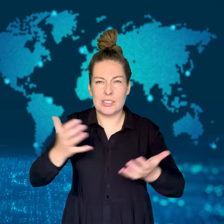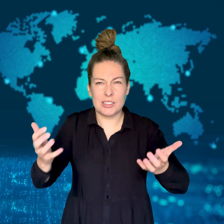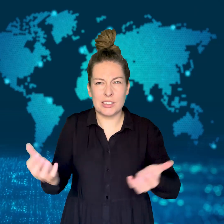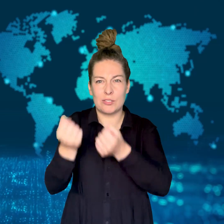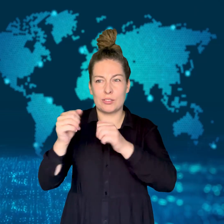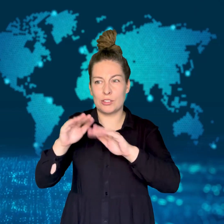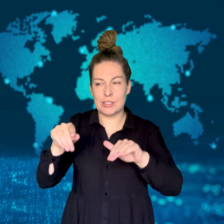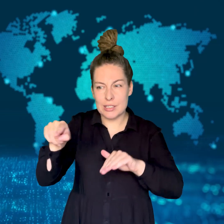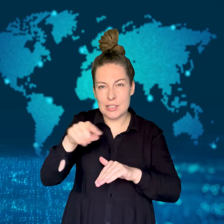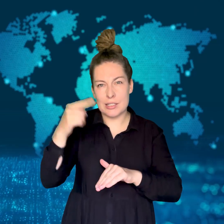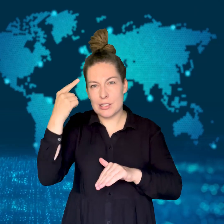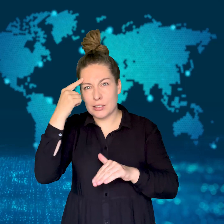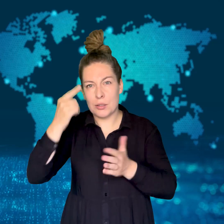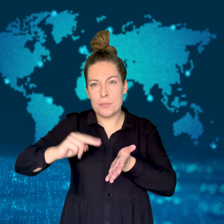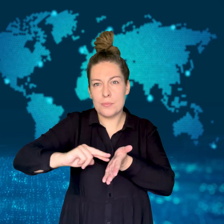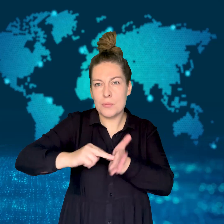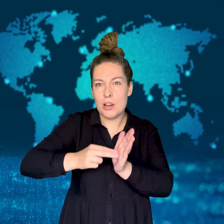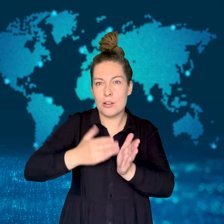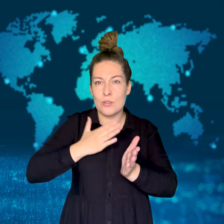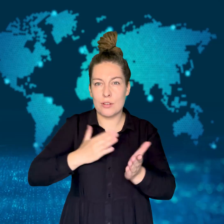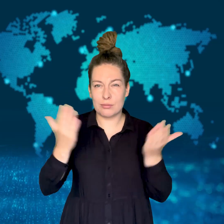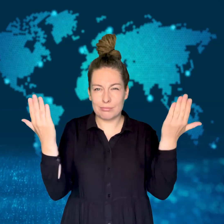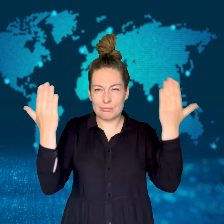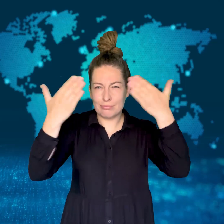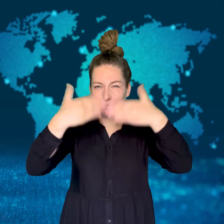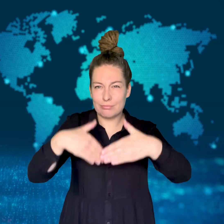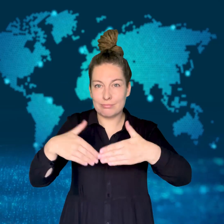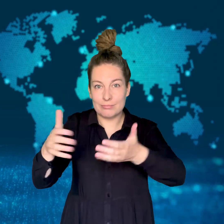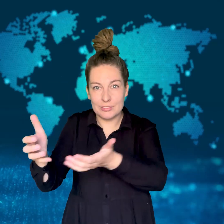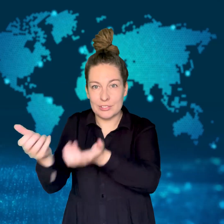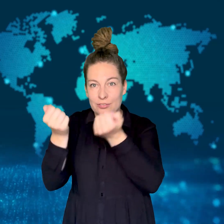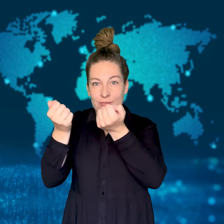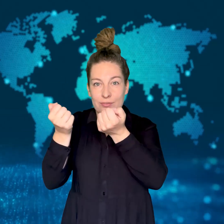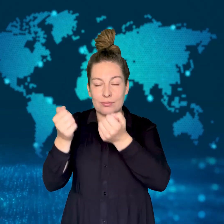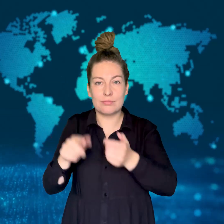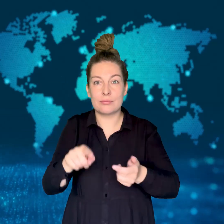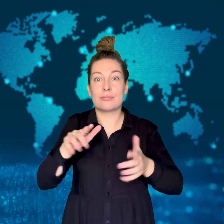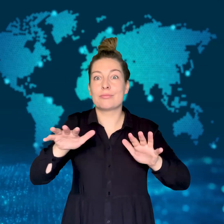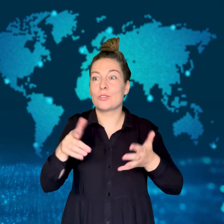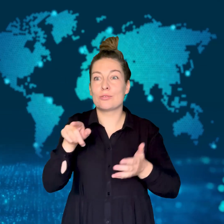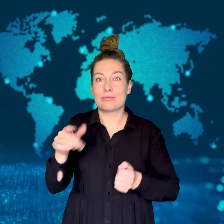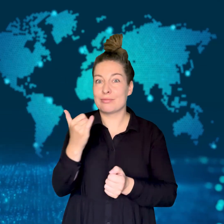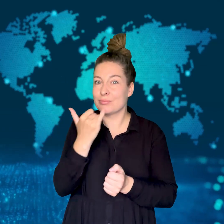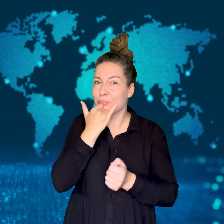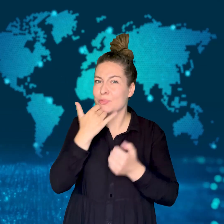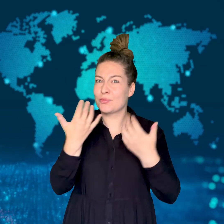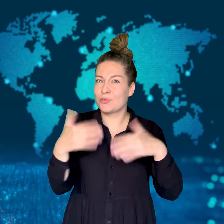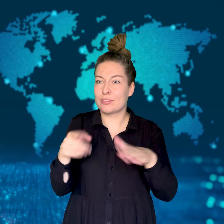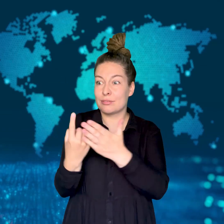The small village has a few family homes and around two dozen residents.